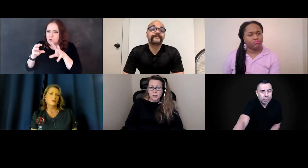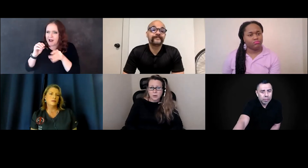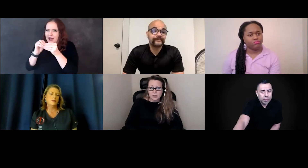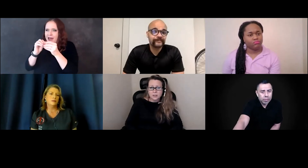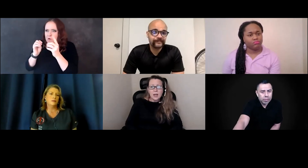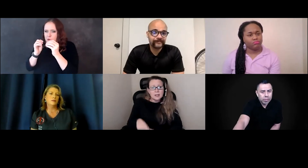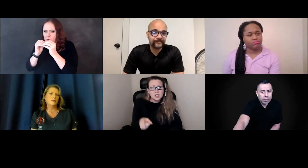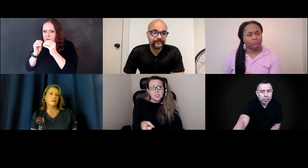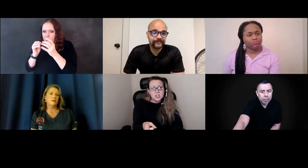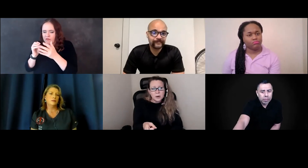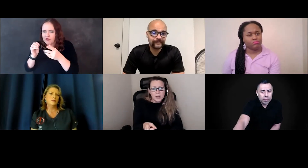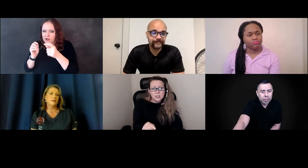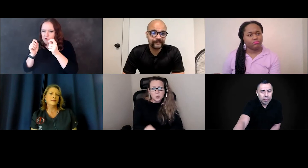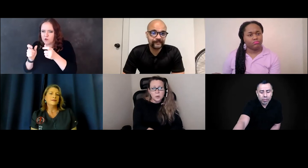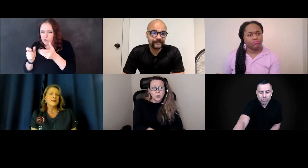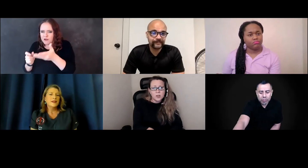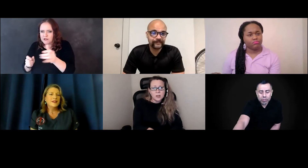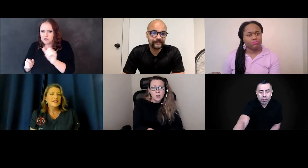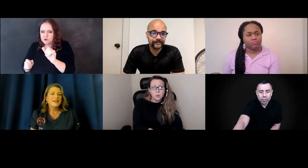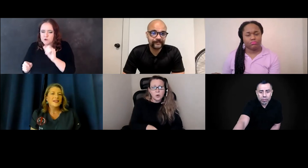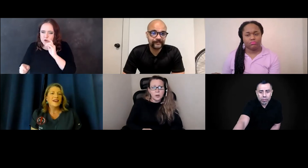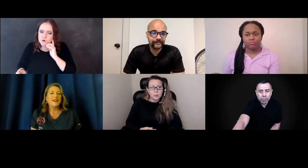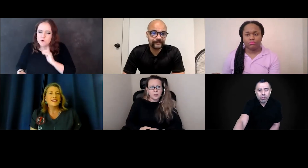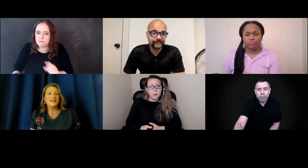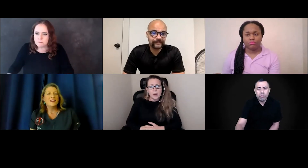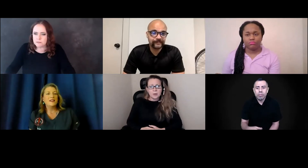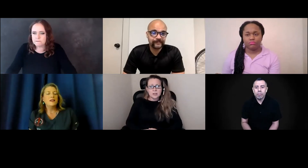Alicia, did you want to add one more thing, real quick, before we wrap here today?